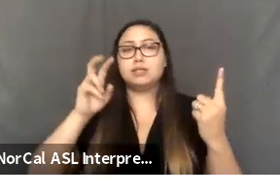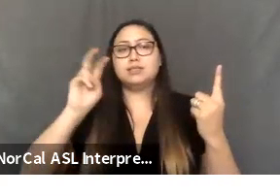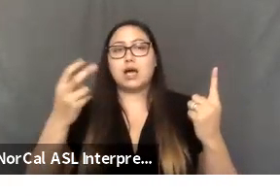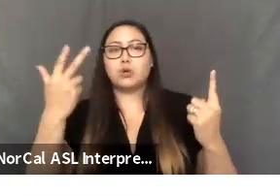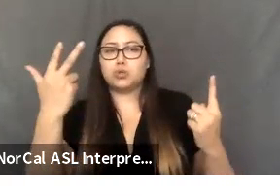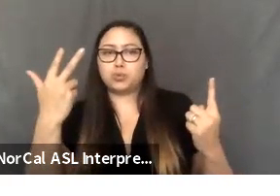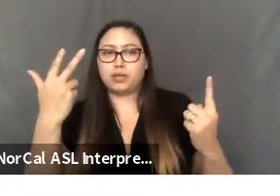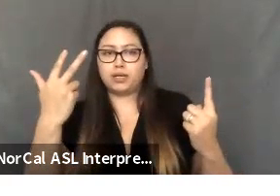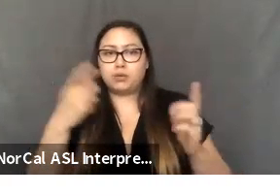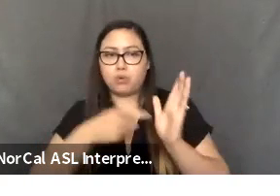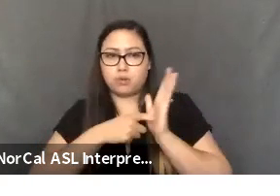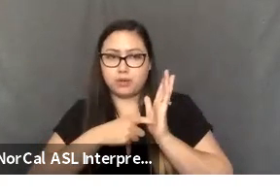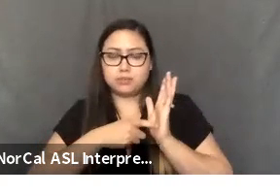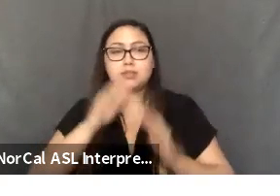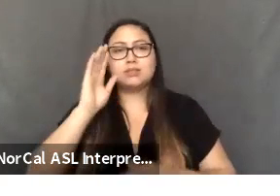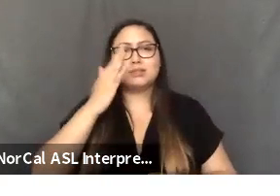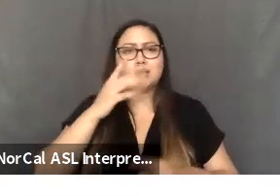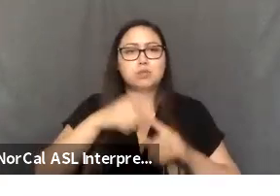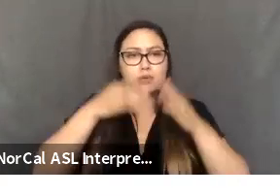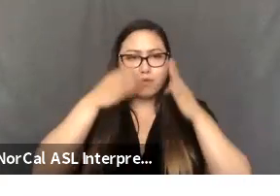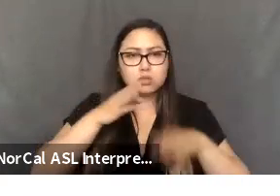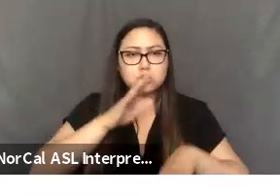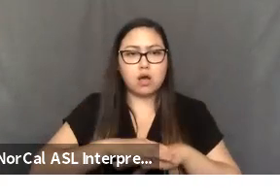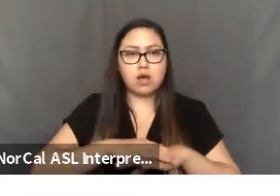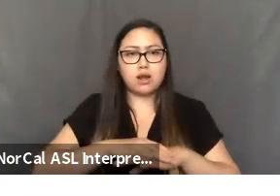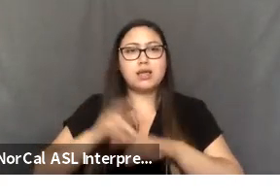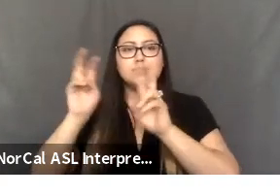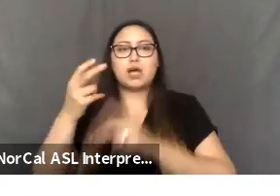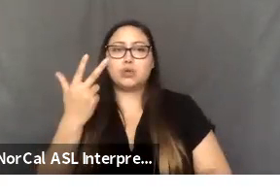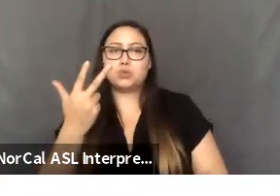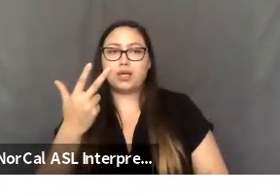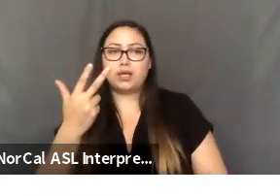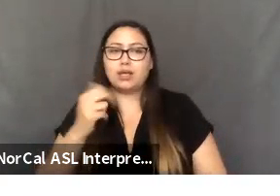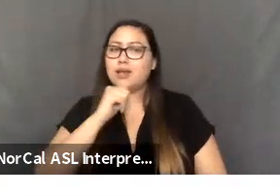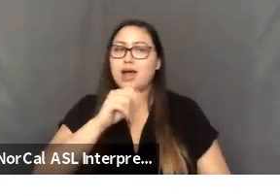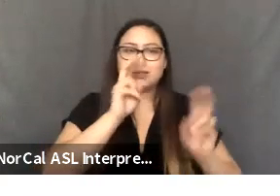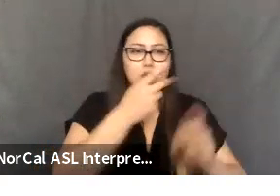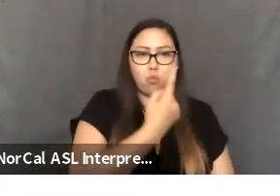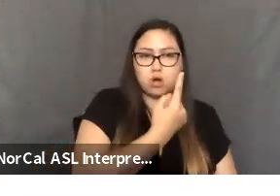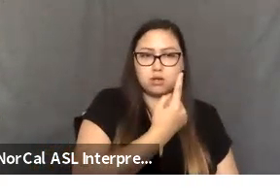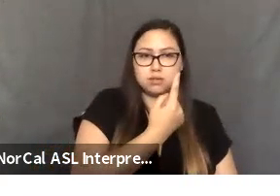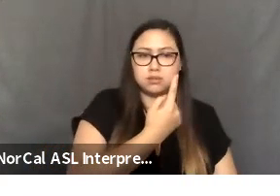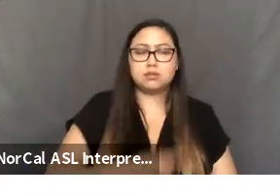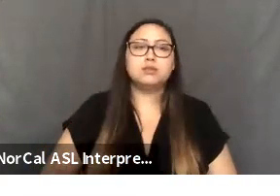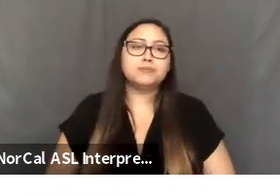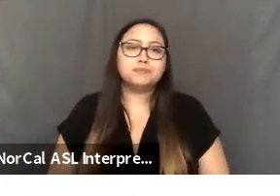research seemed to be focused on Title III of the ADA, not Title I.